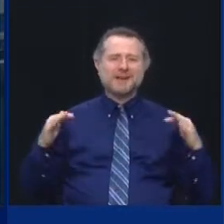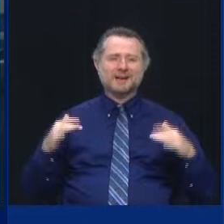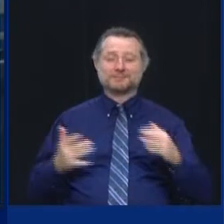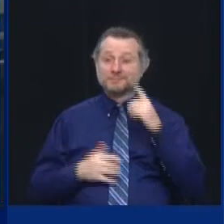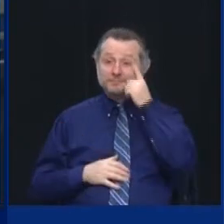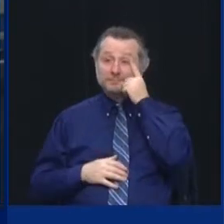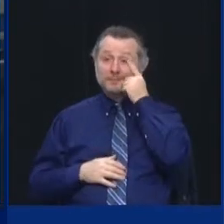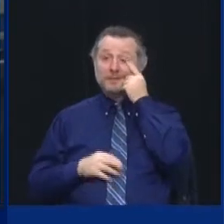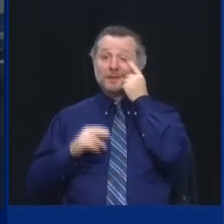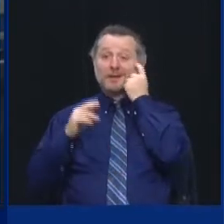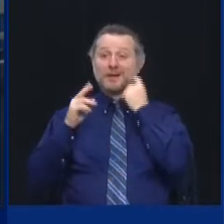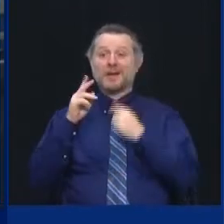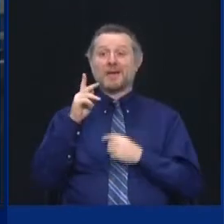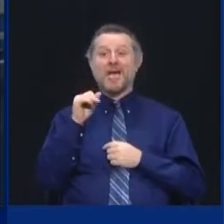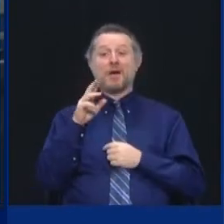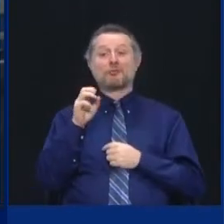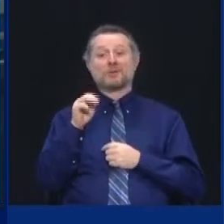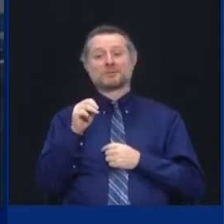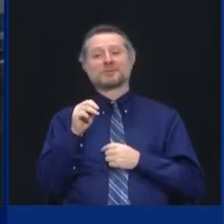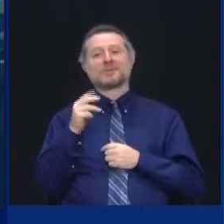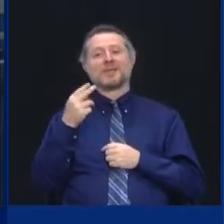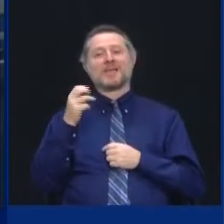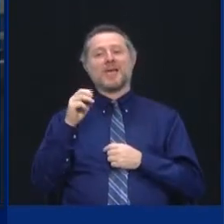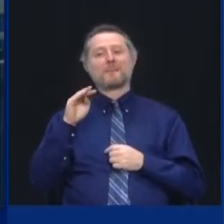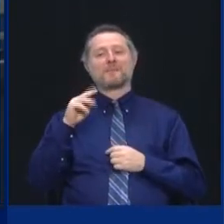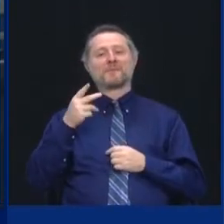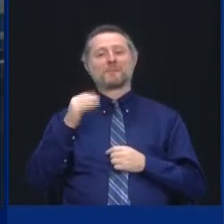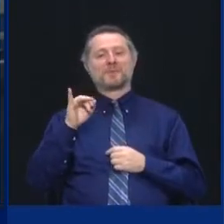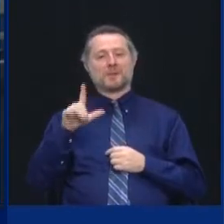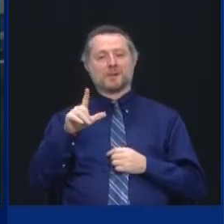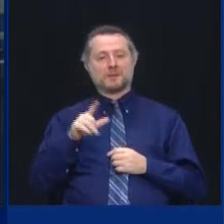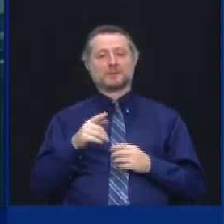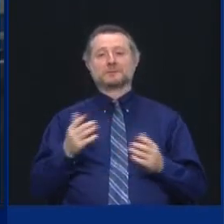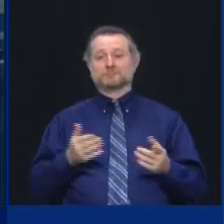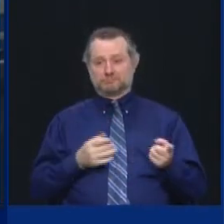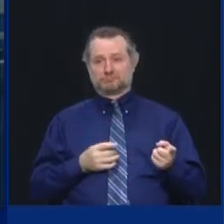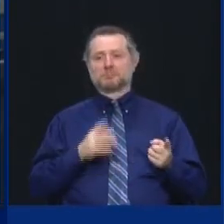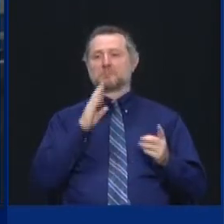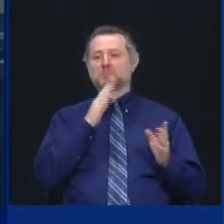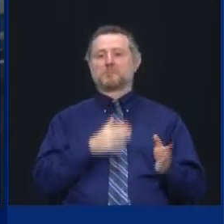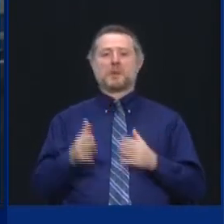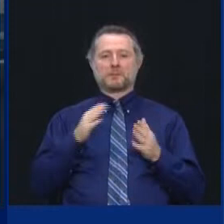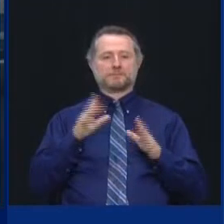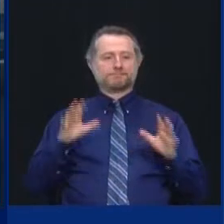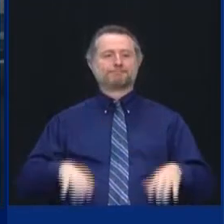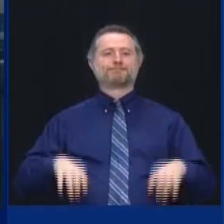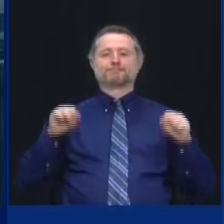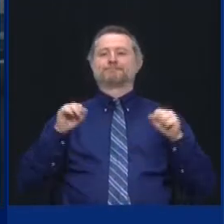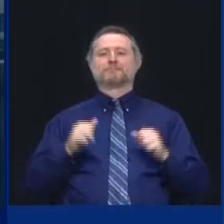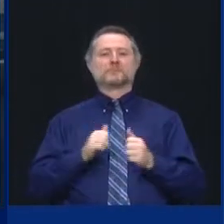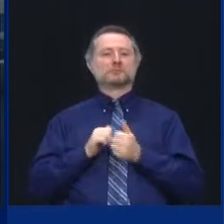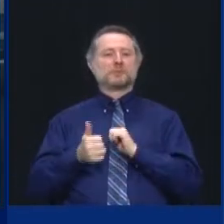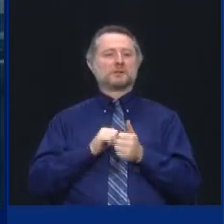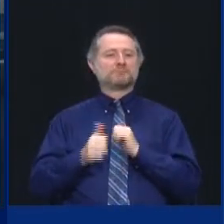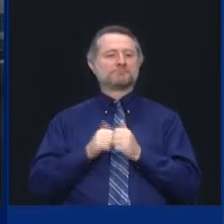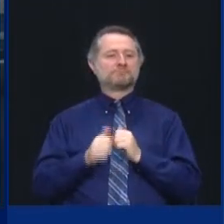NEW YORK CITY MARATHON. IT'S ANOTHER GREAT NEW YORK CITY INSTITUTION.